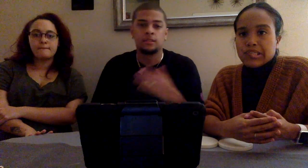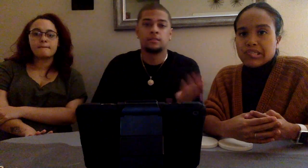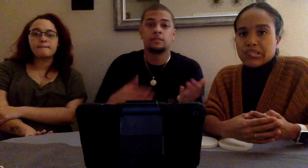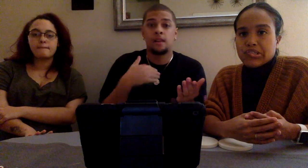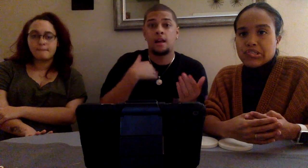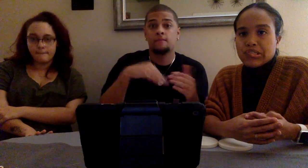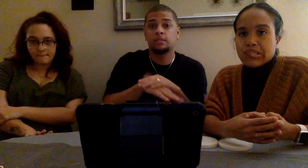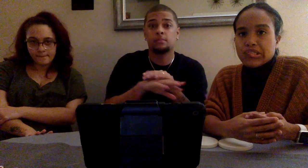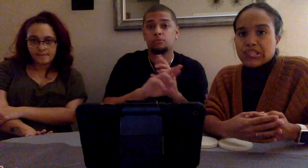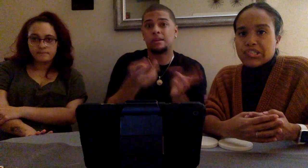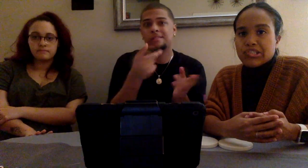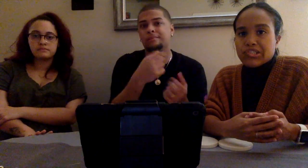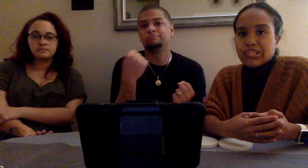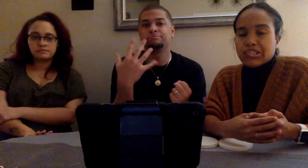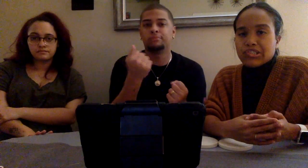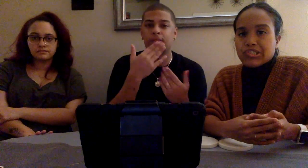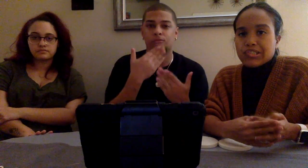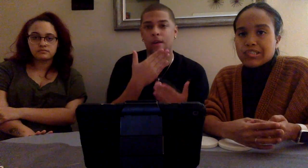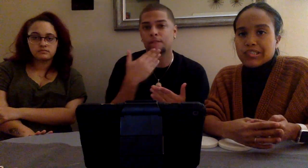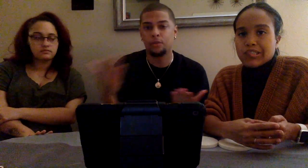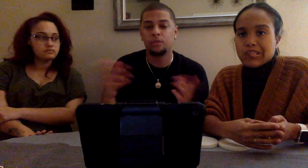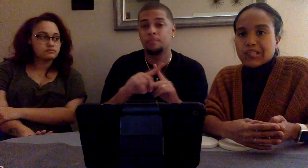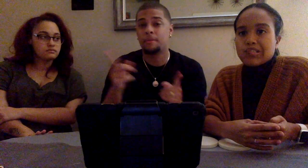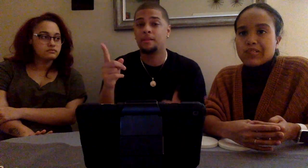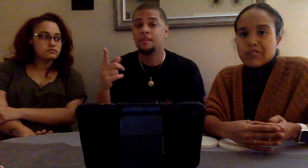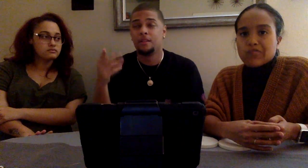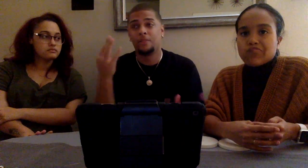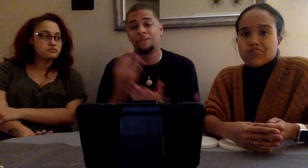I got that accessibility already so I'm grateful.